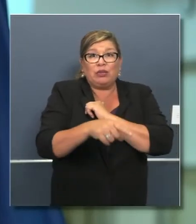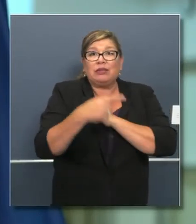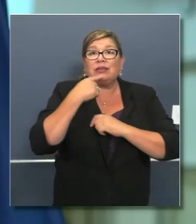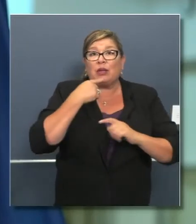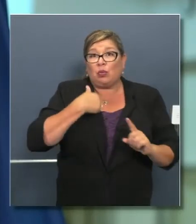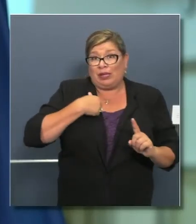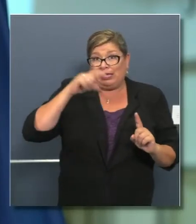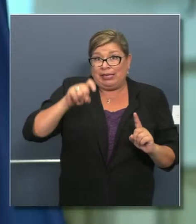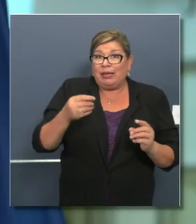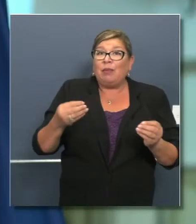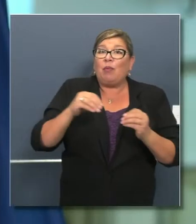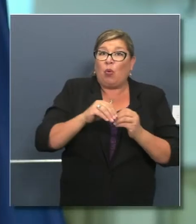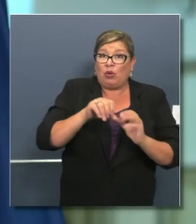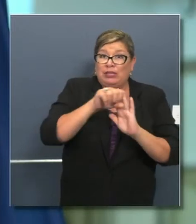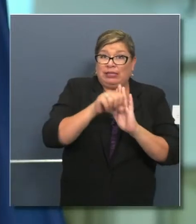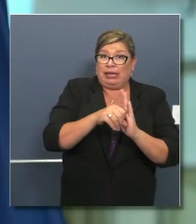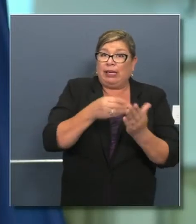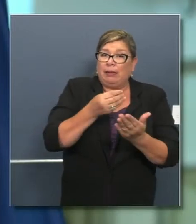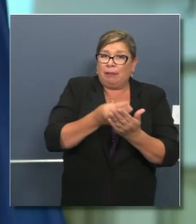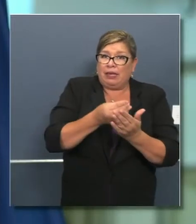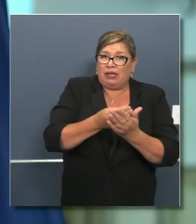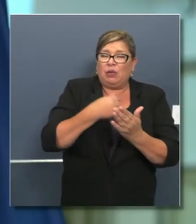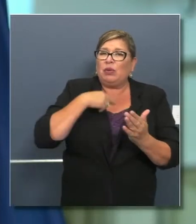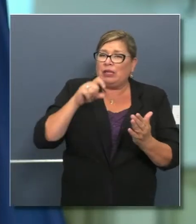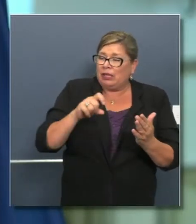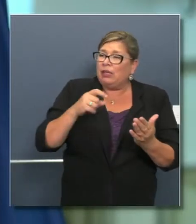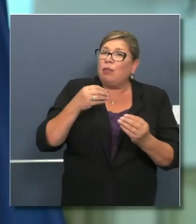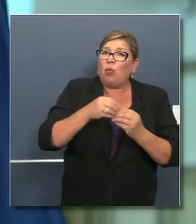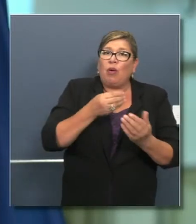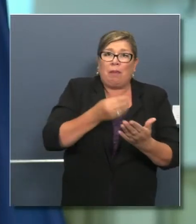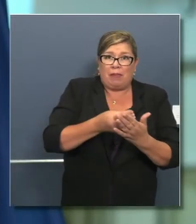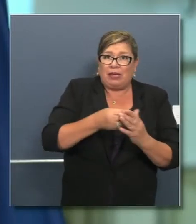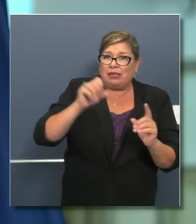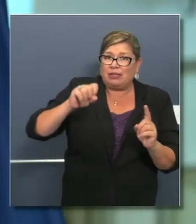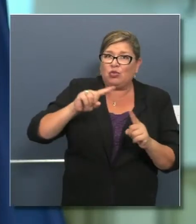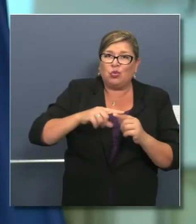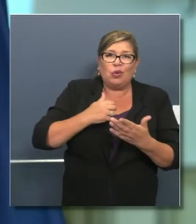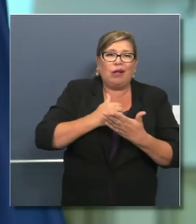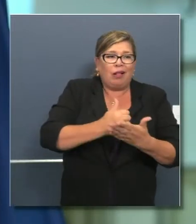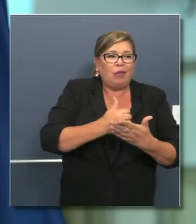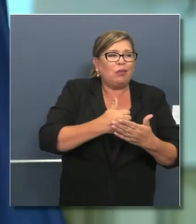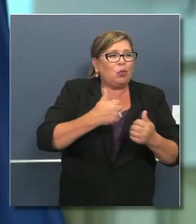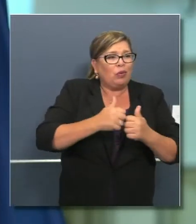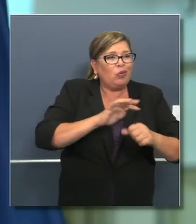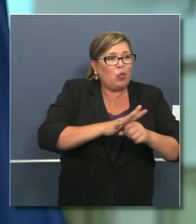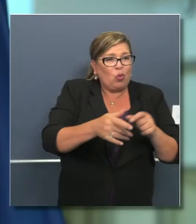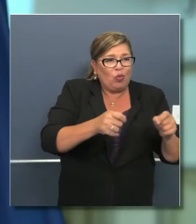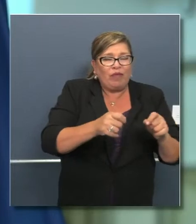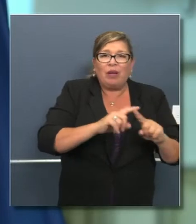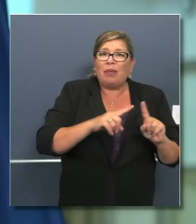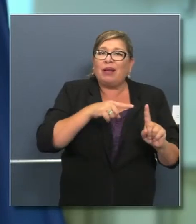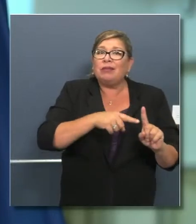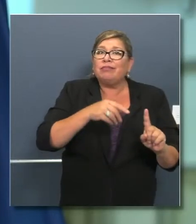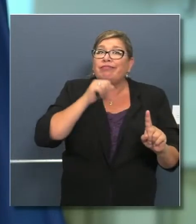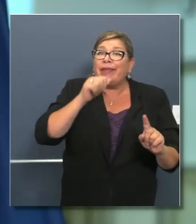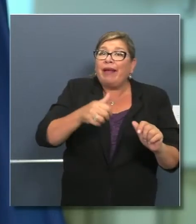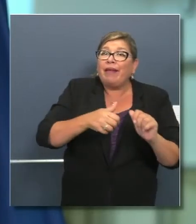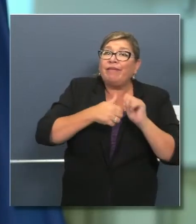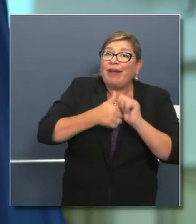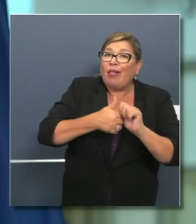to address this pandemic but are unwilling to enforce the rules and laws related to mitigating